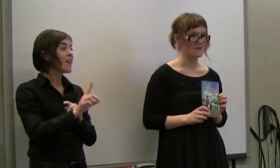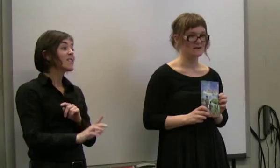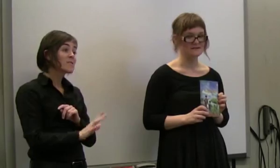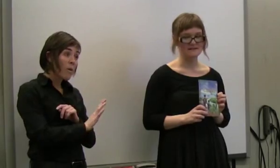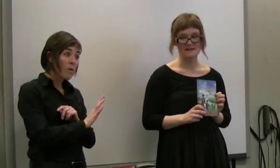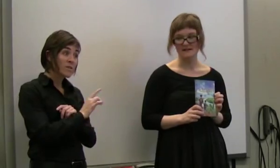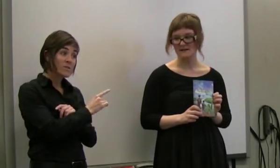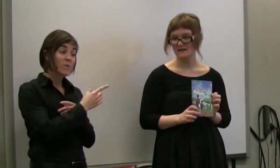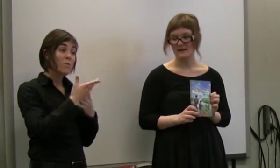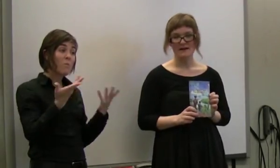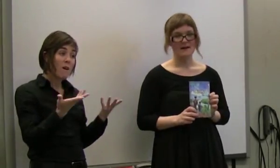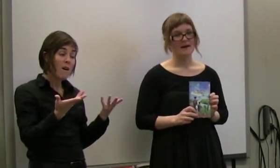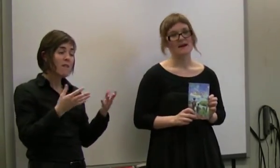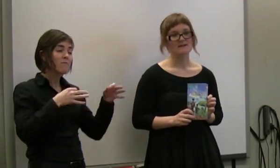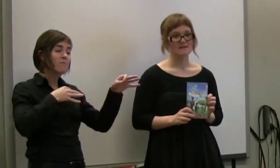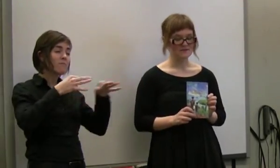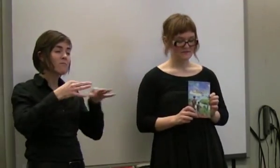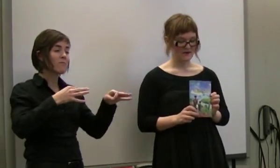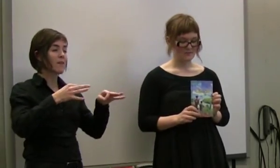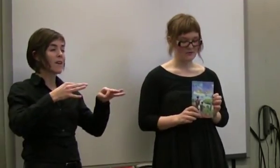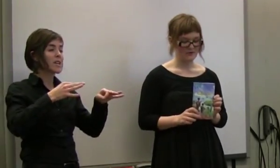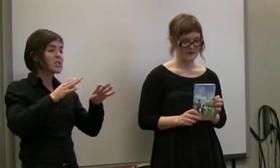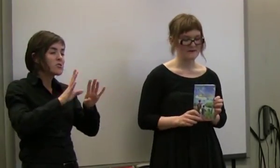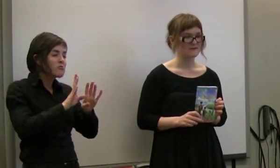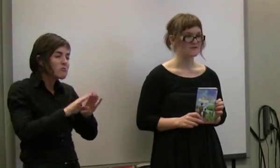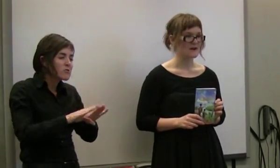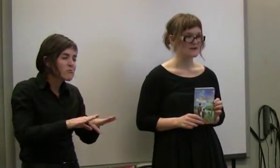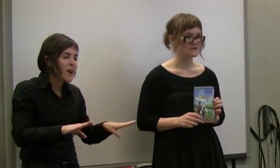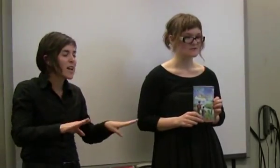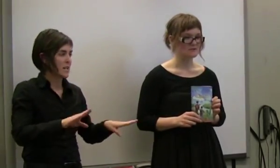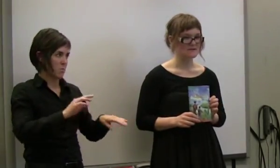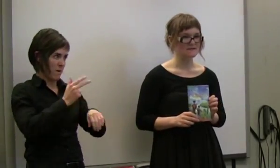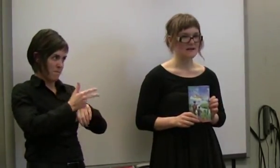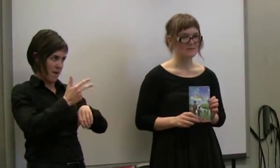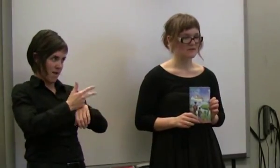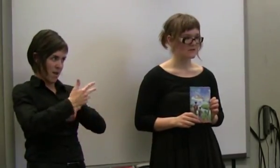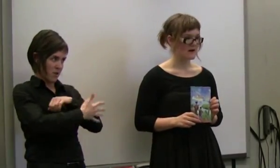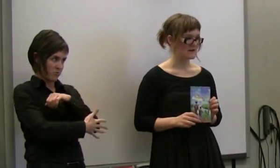It is about children